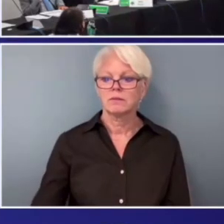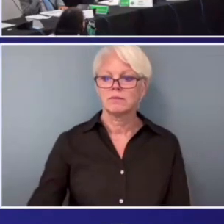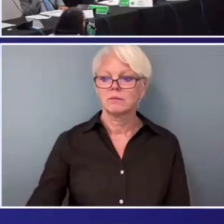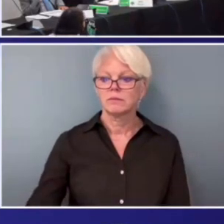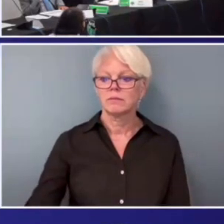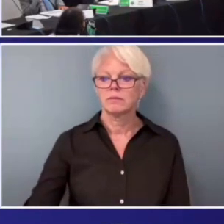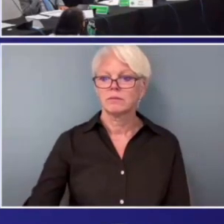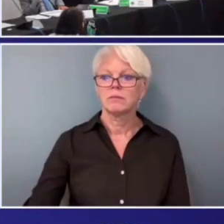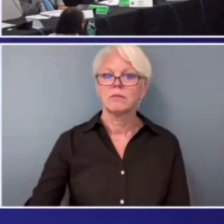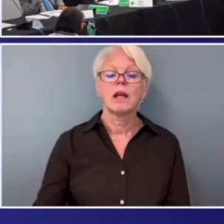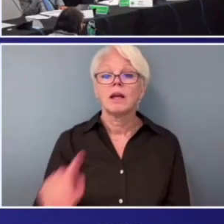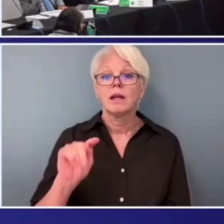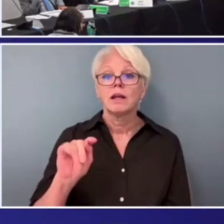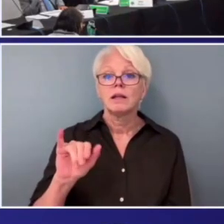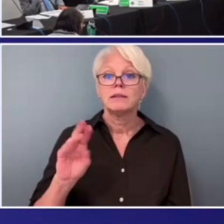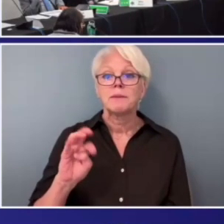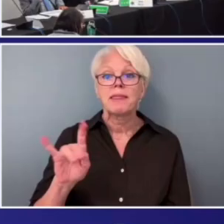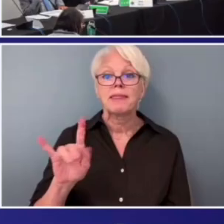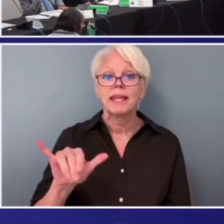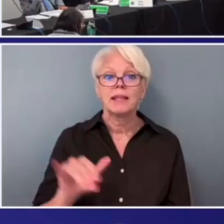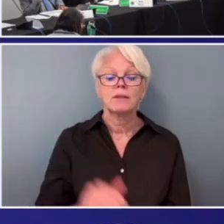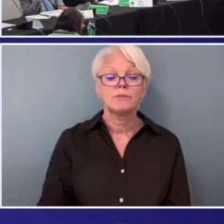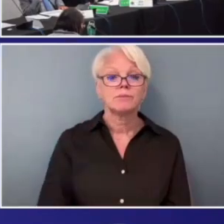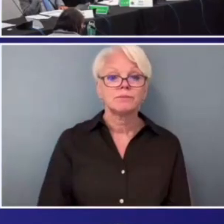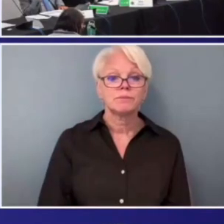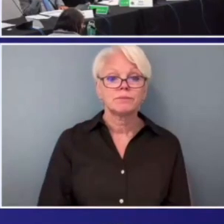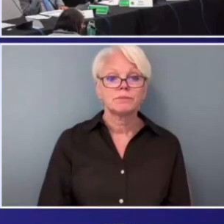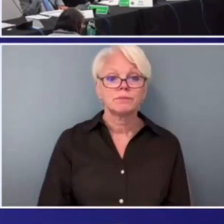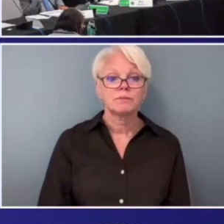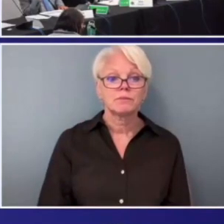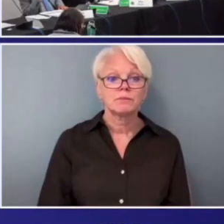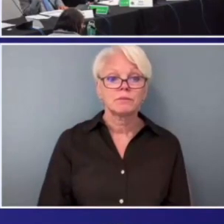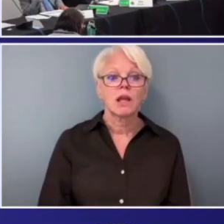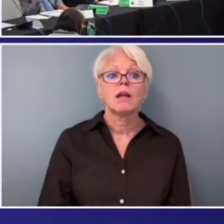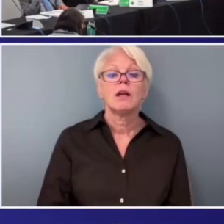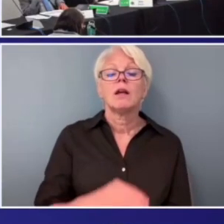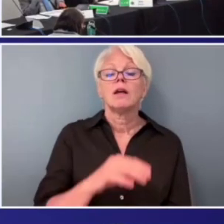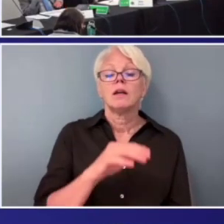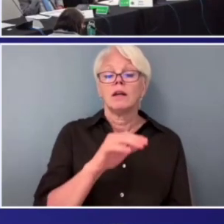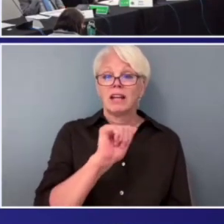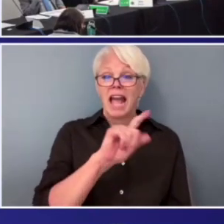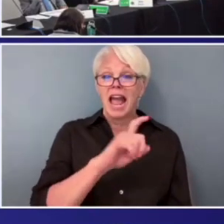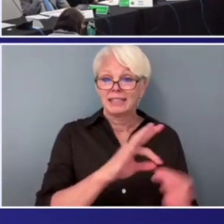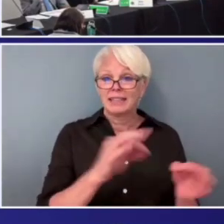Timothy? In response to Alex, these are not very